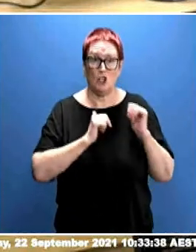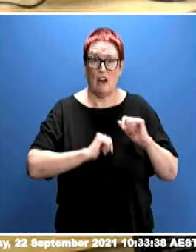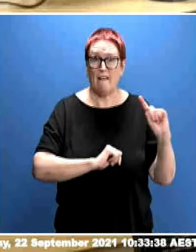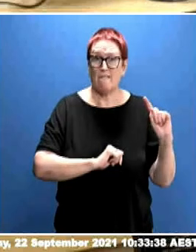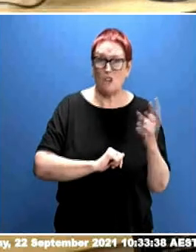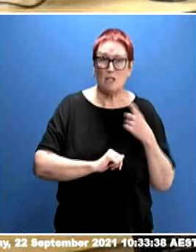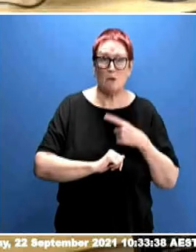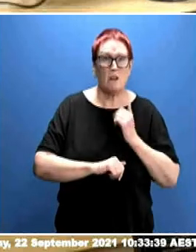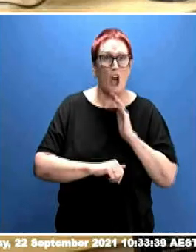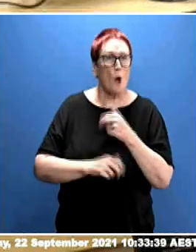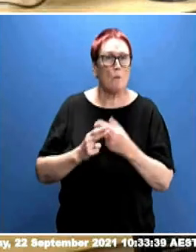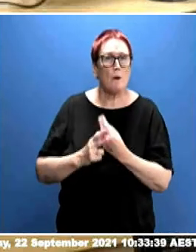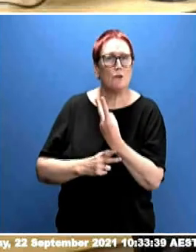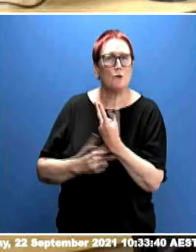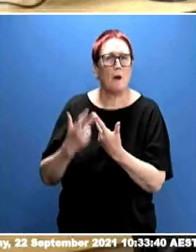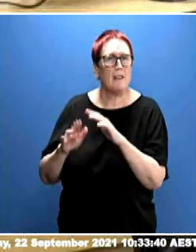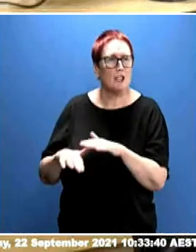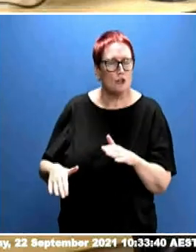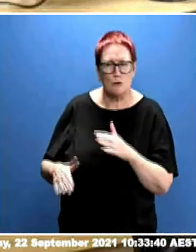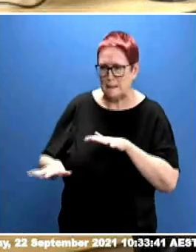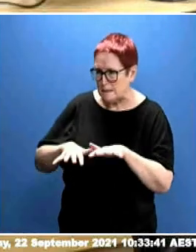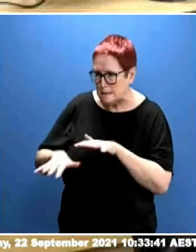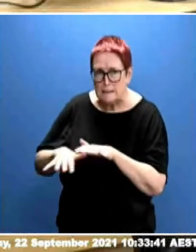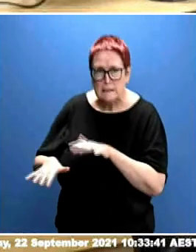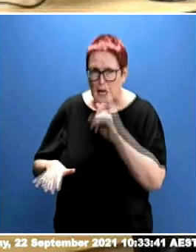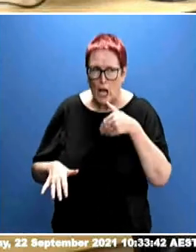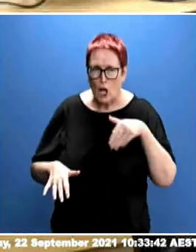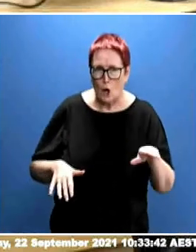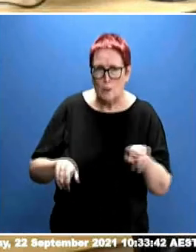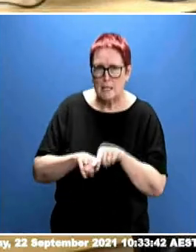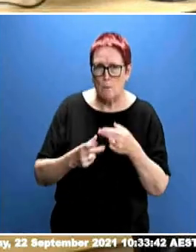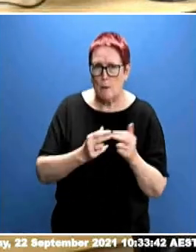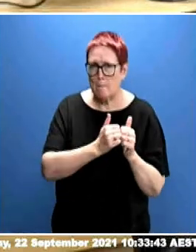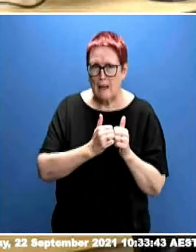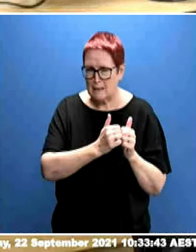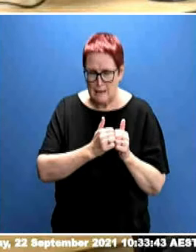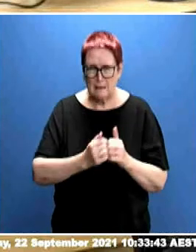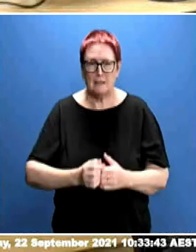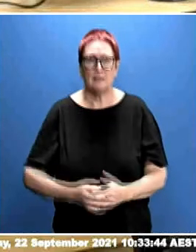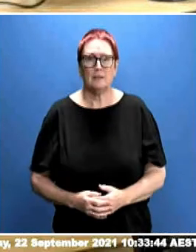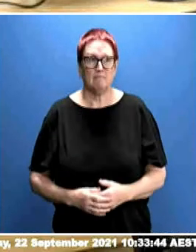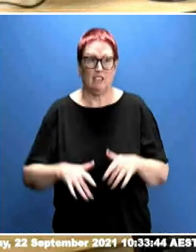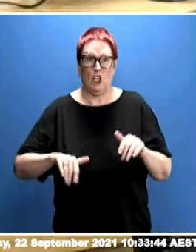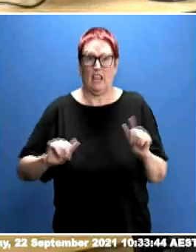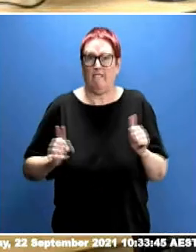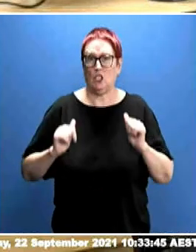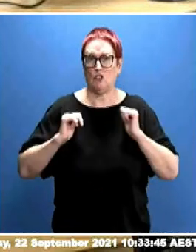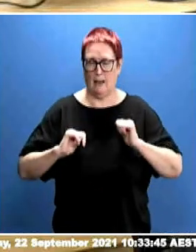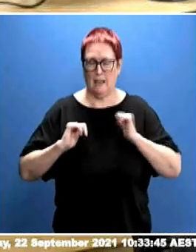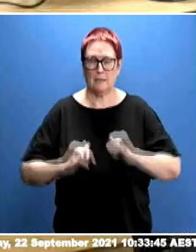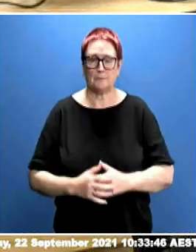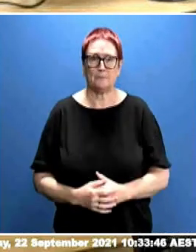because I was home with the other two children, so I hadn't --- I think he